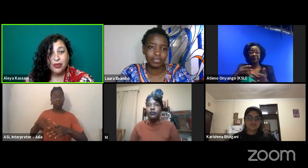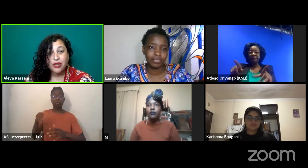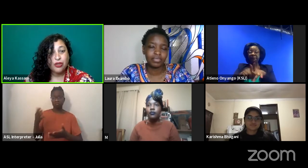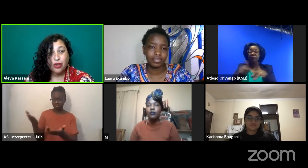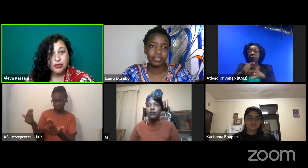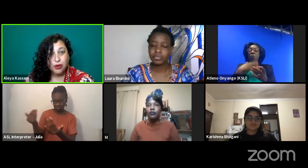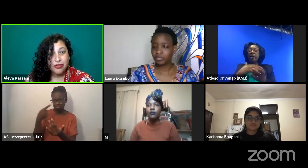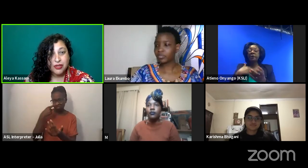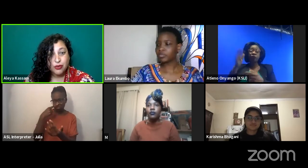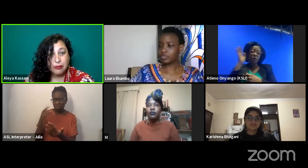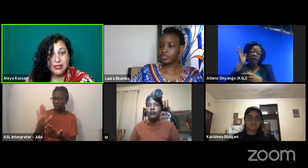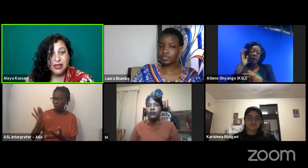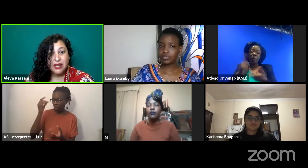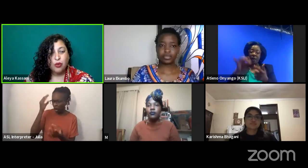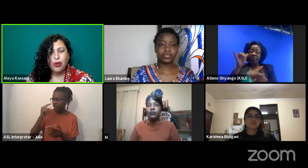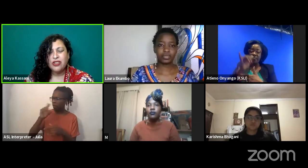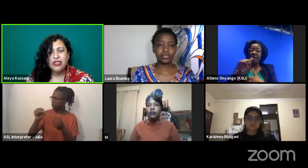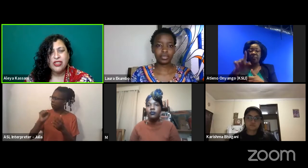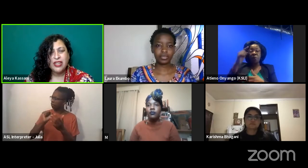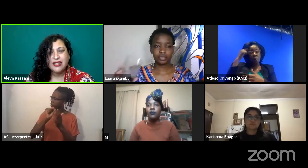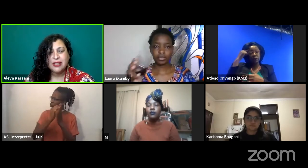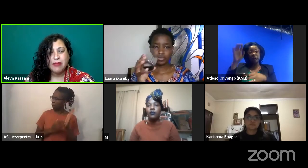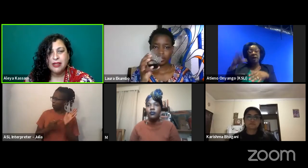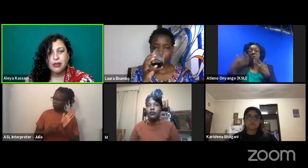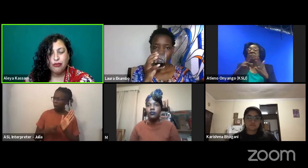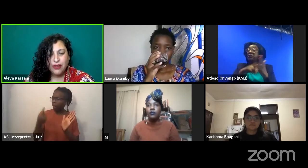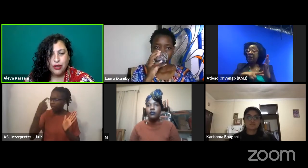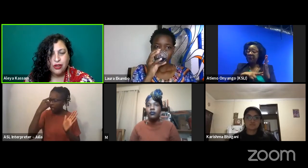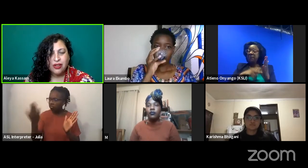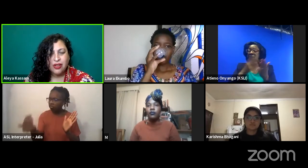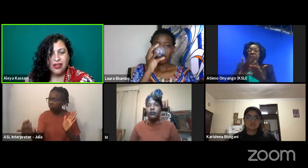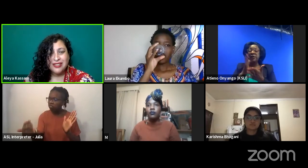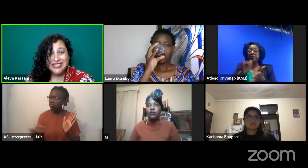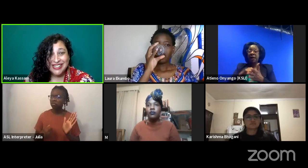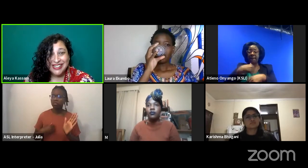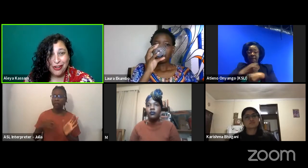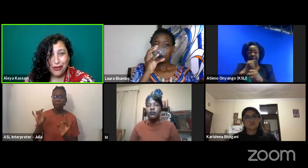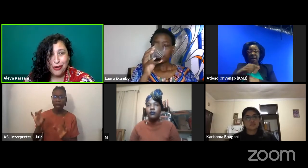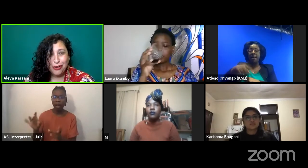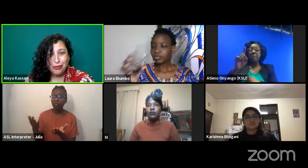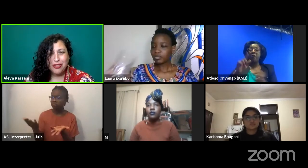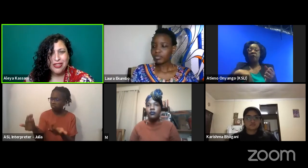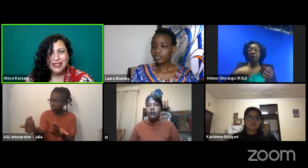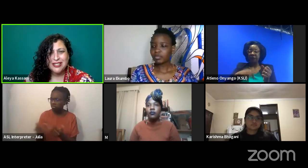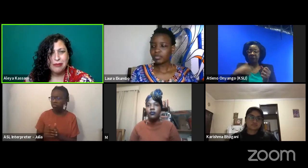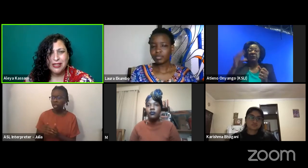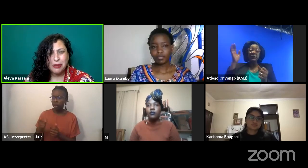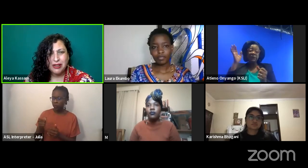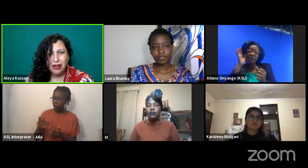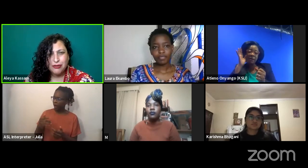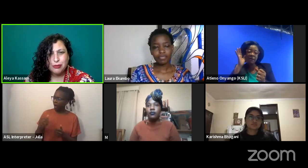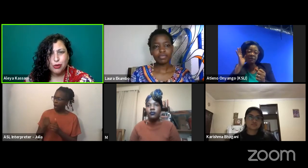what their thoughts were on the script. What are the things that made them feel seen and heard? What are the things that made them uncomfortable,